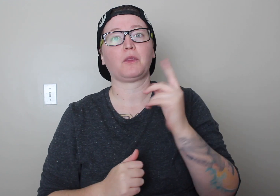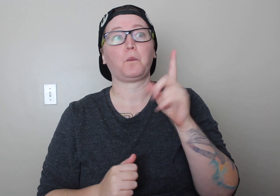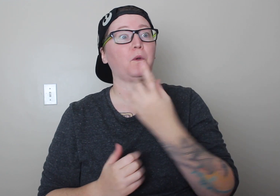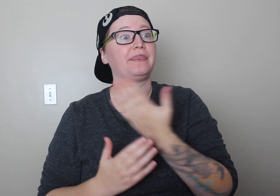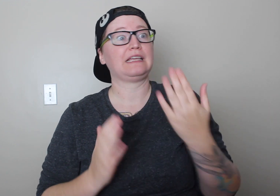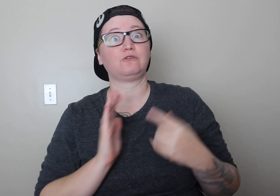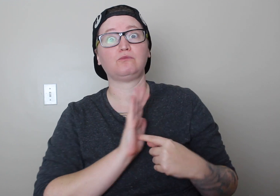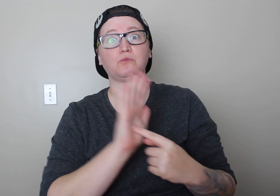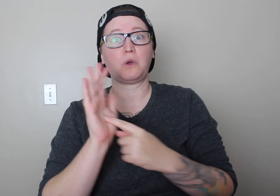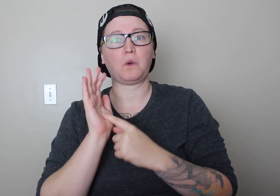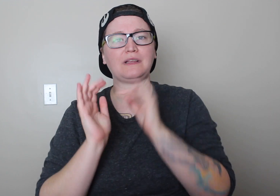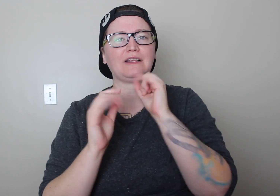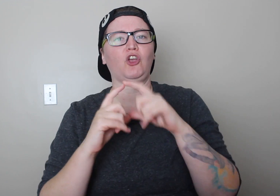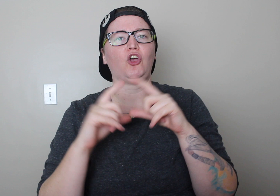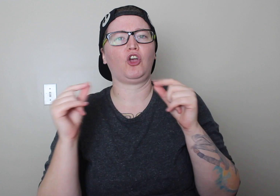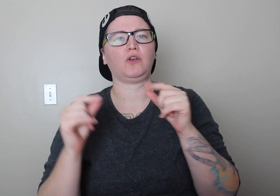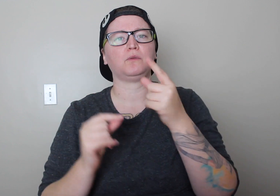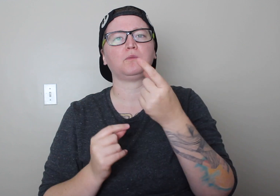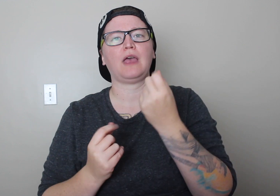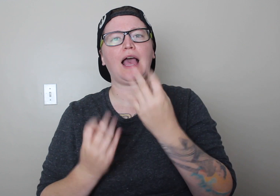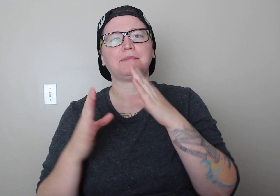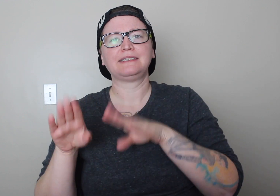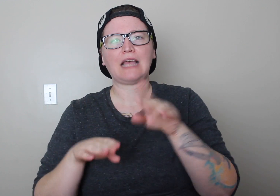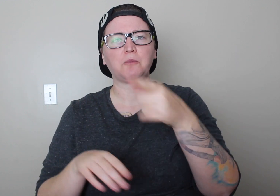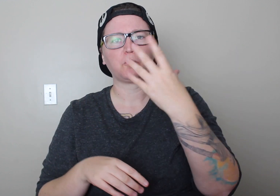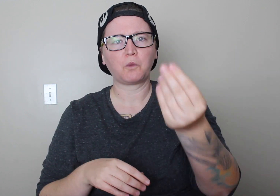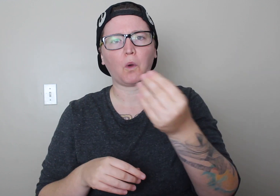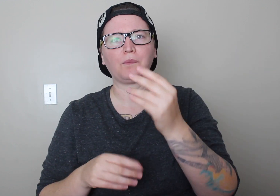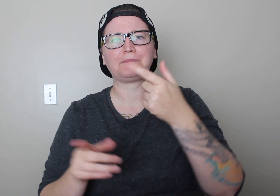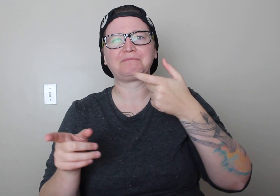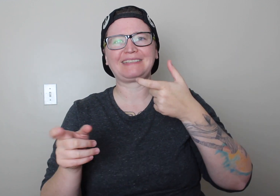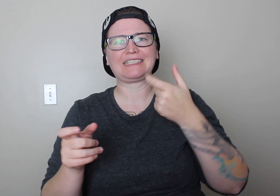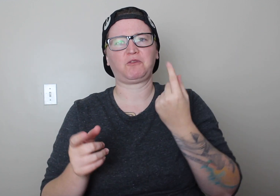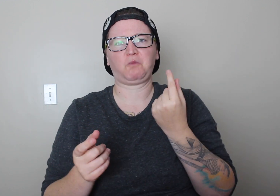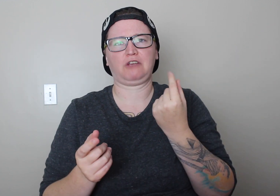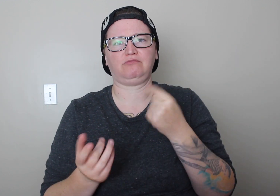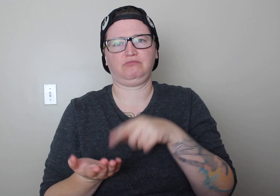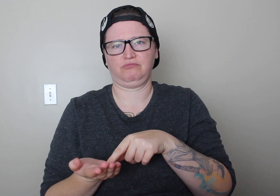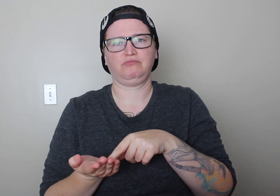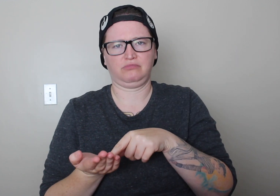Only thing the player will show is a card with number of steps and speed.